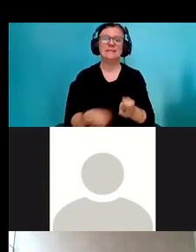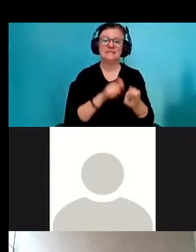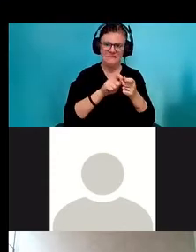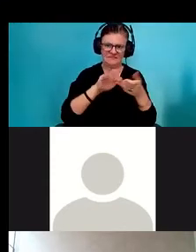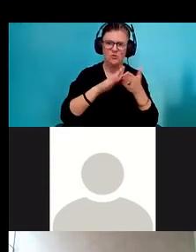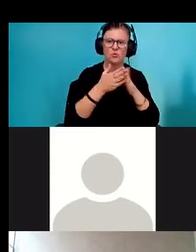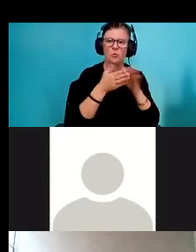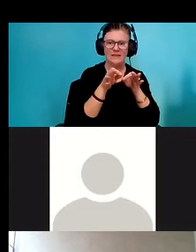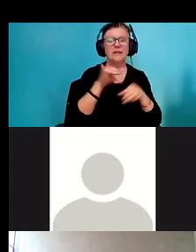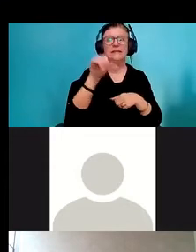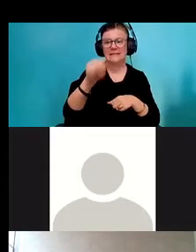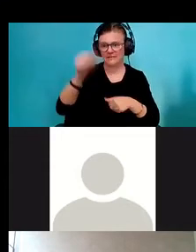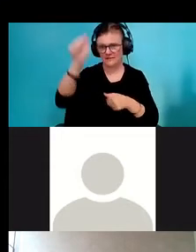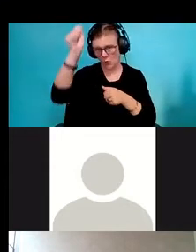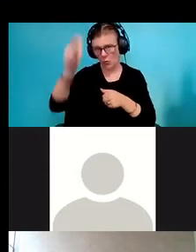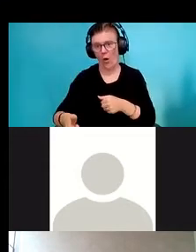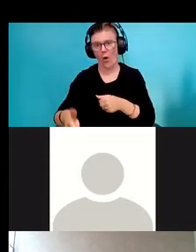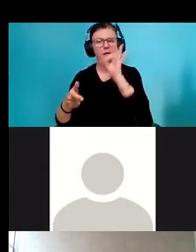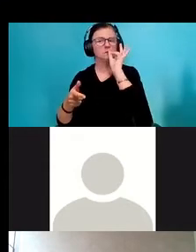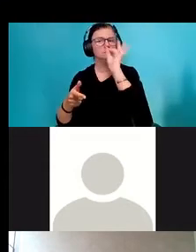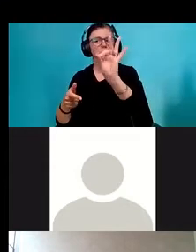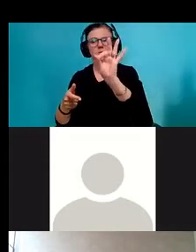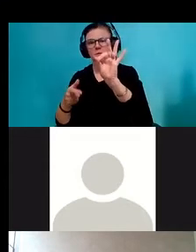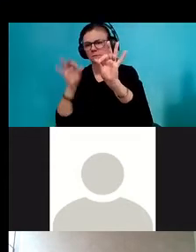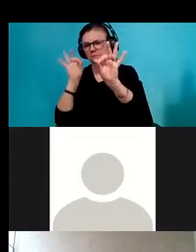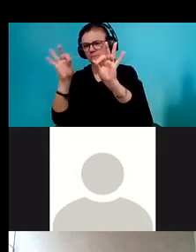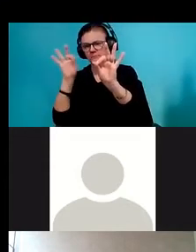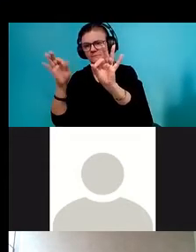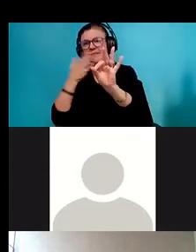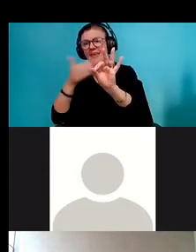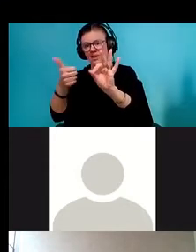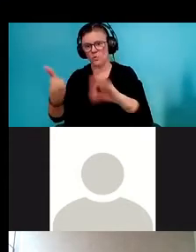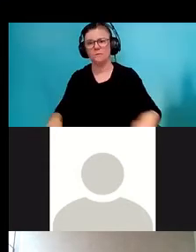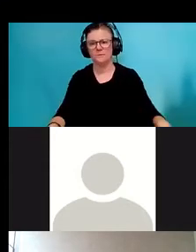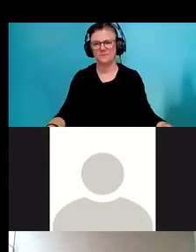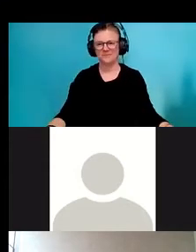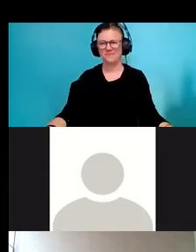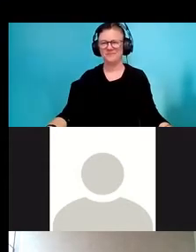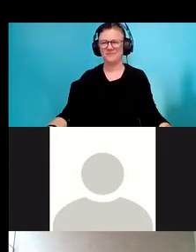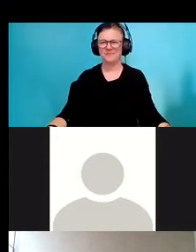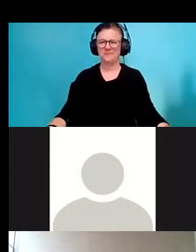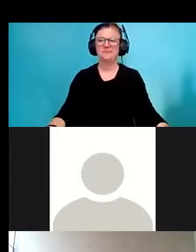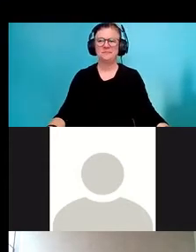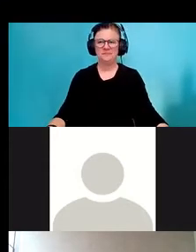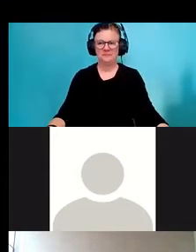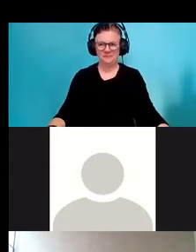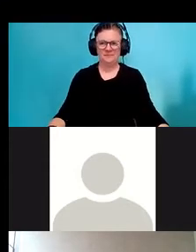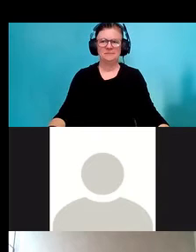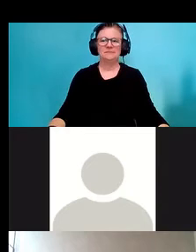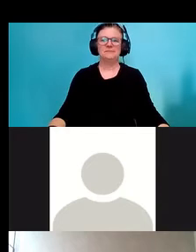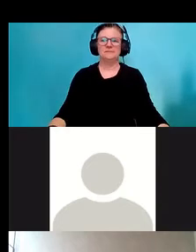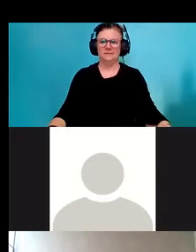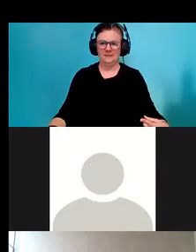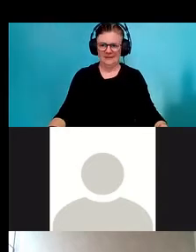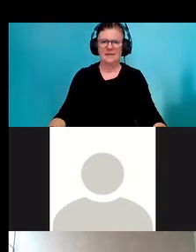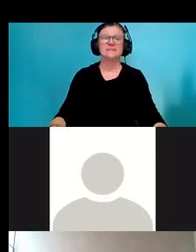Yeah, all of these are exactly it. Great, everyone. "It states with specificity how the funding